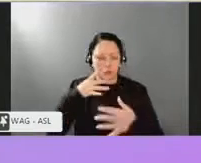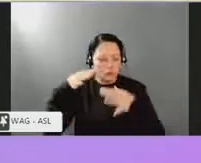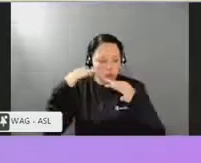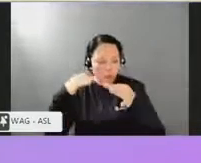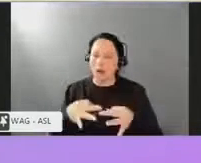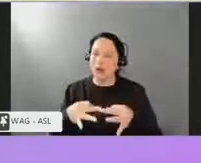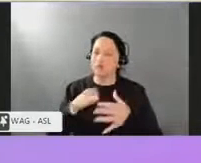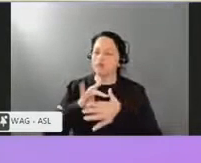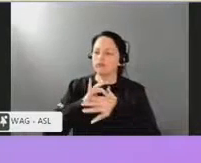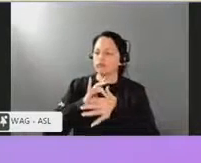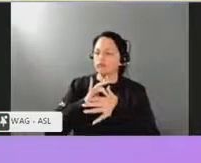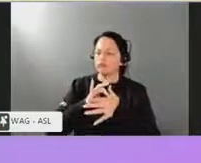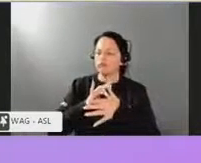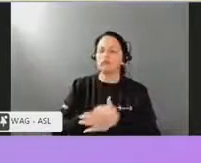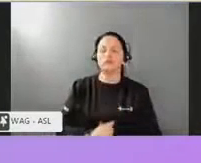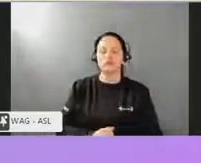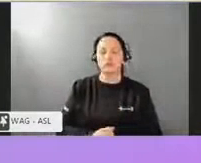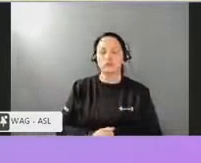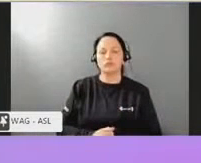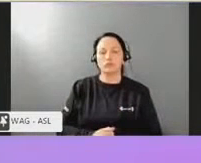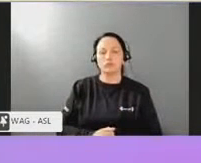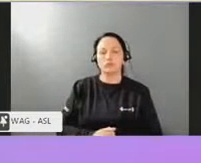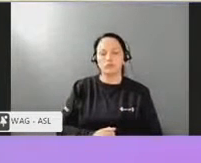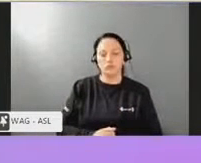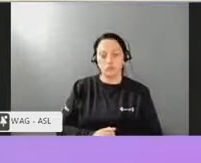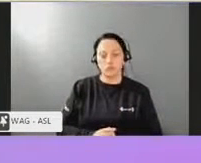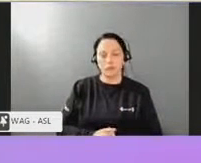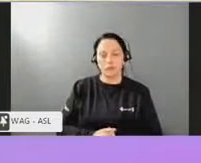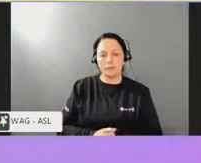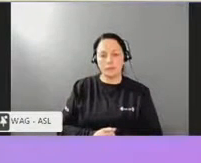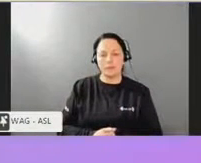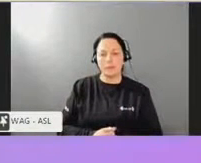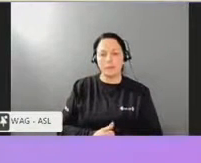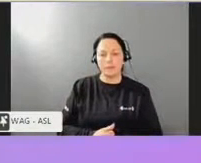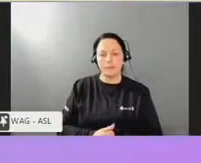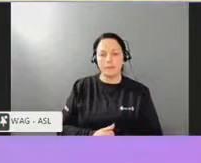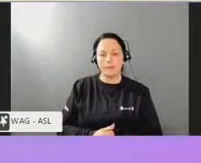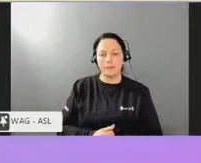because that's complicated for most people. But just running a grayscale filter to see if you